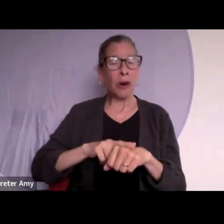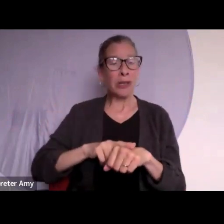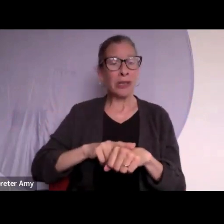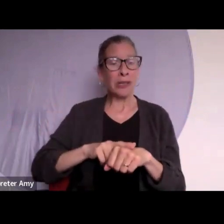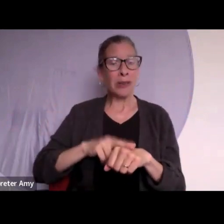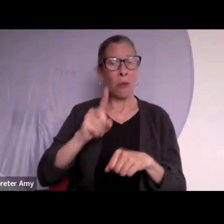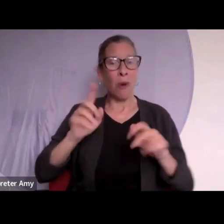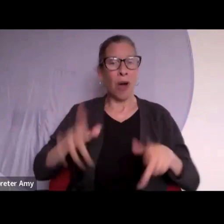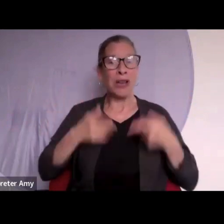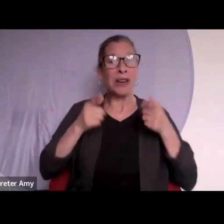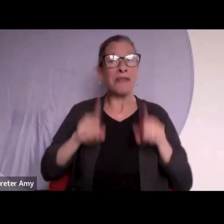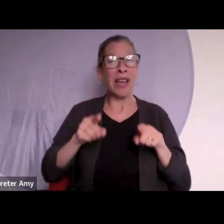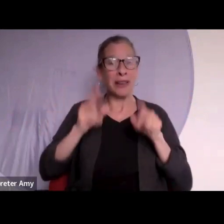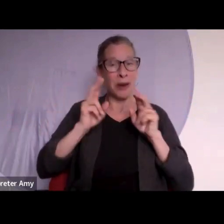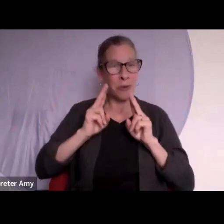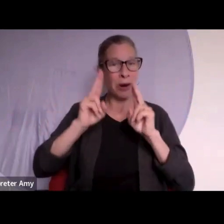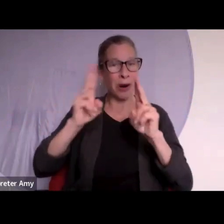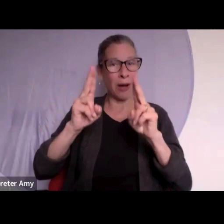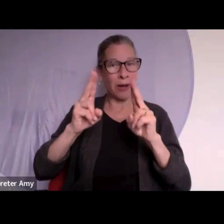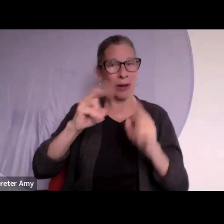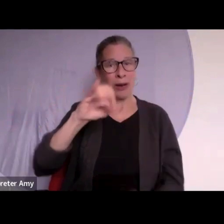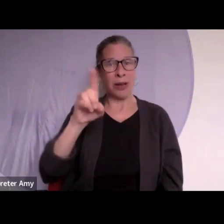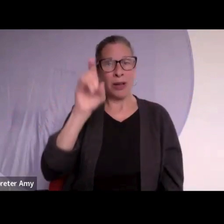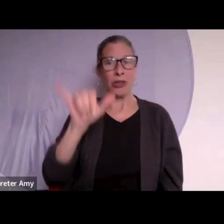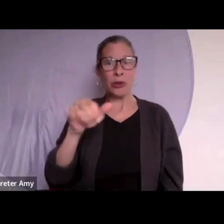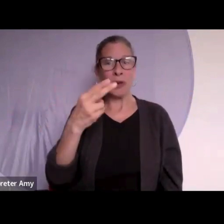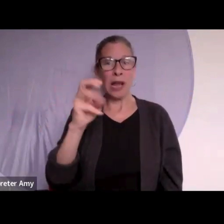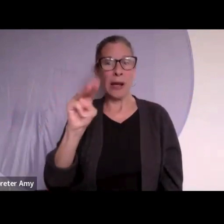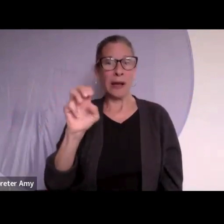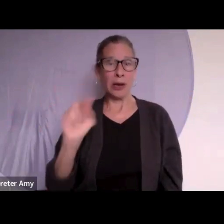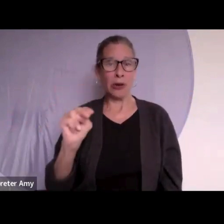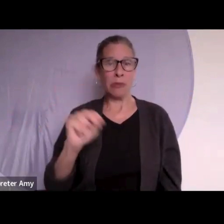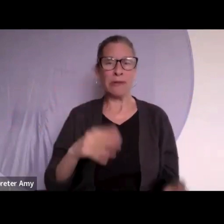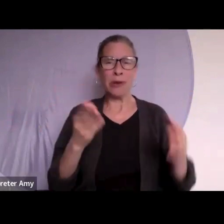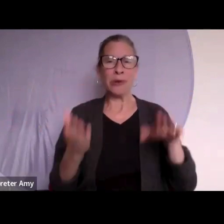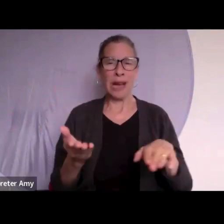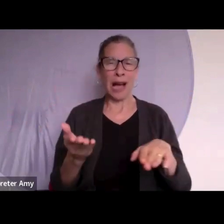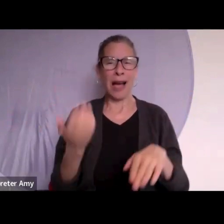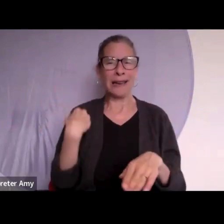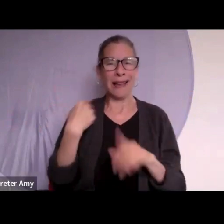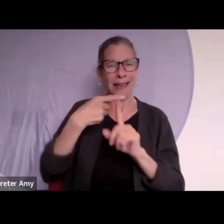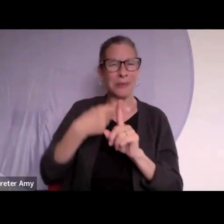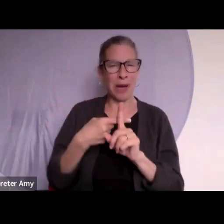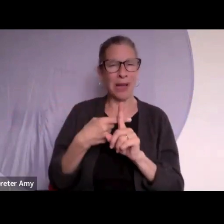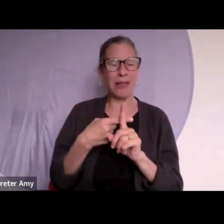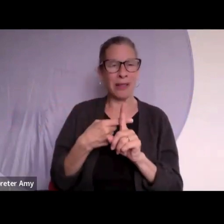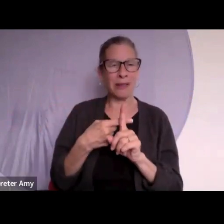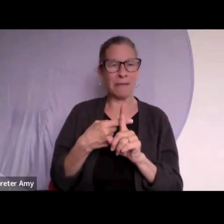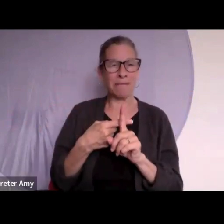want to mention we're honoring Judy, human, Judith human who passed away last month, and we wouldn't be here without her.